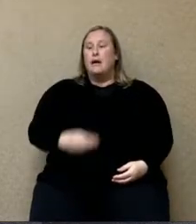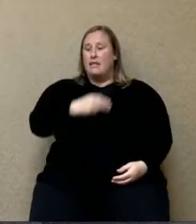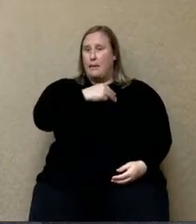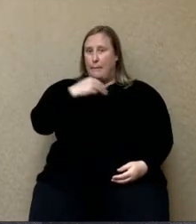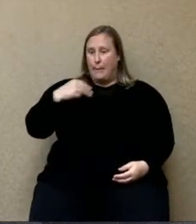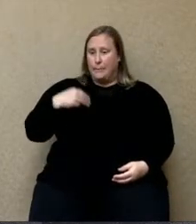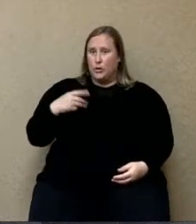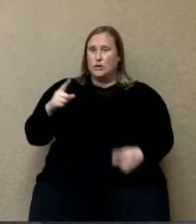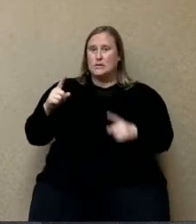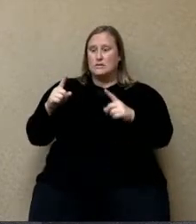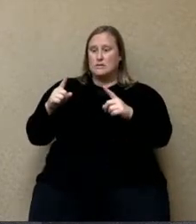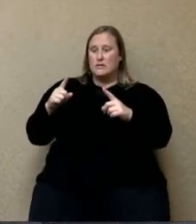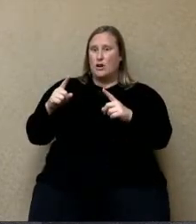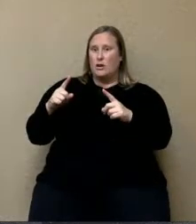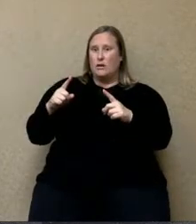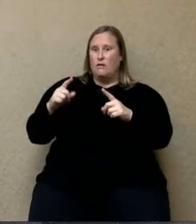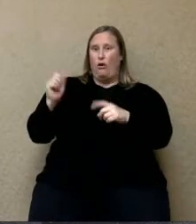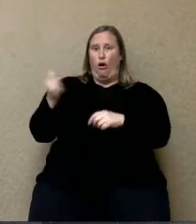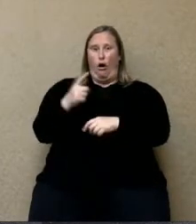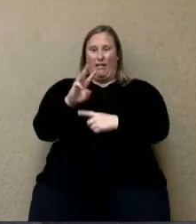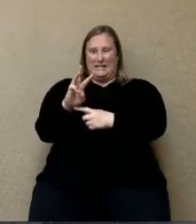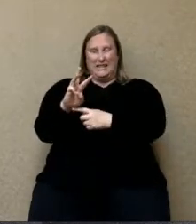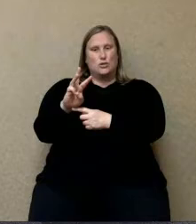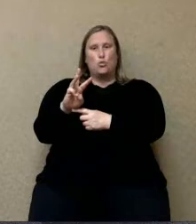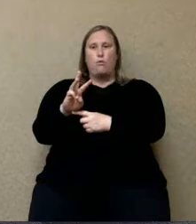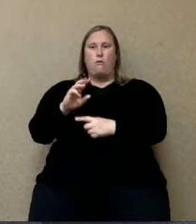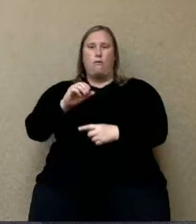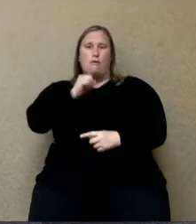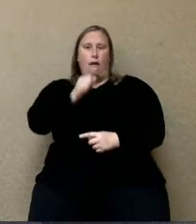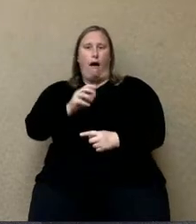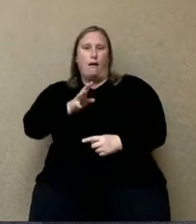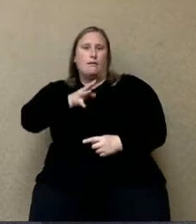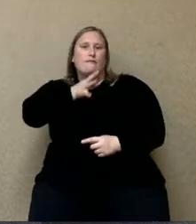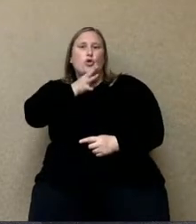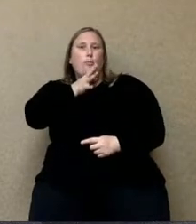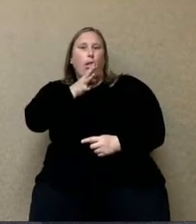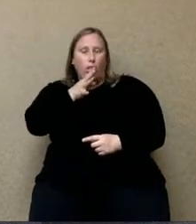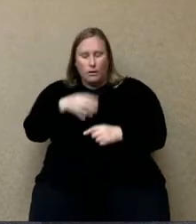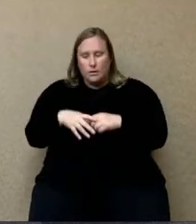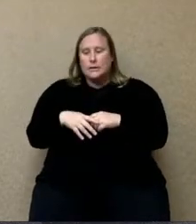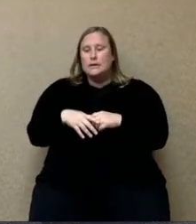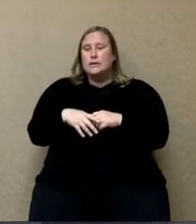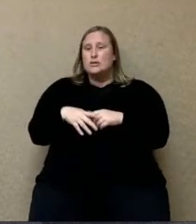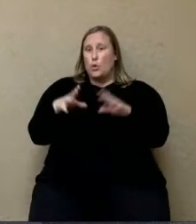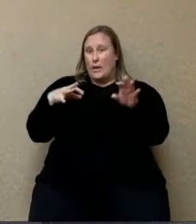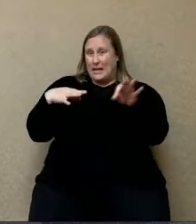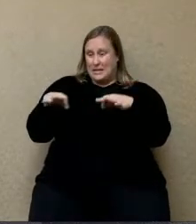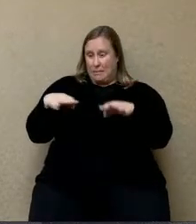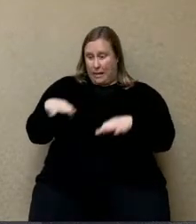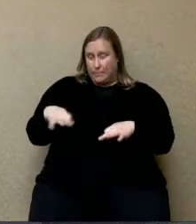were all non-verbal, so we brought them there. We explained to them that we wanted to create this